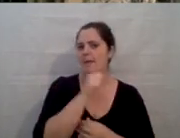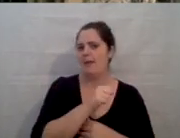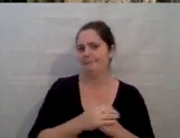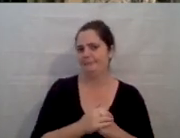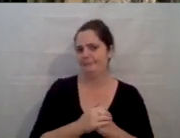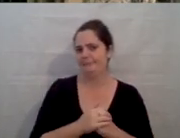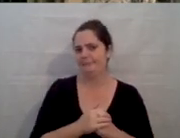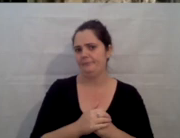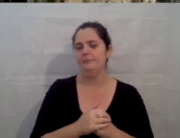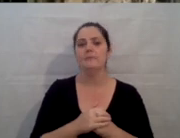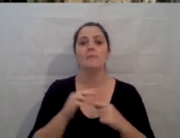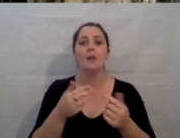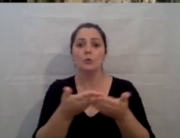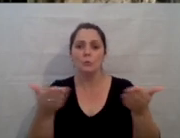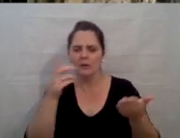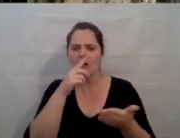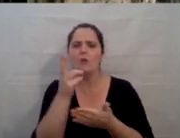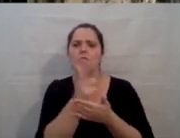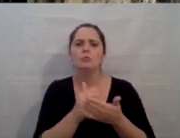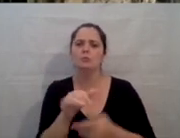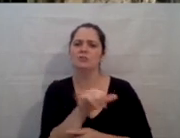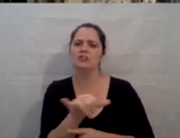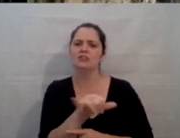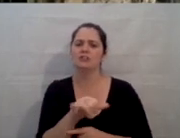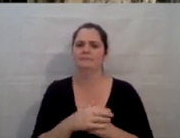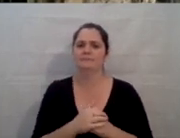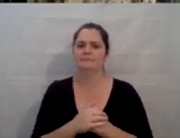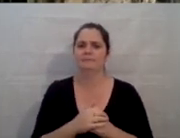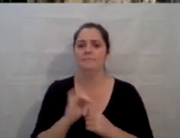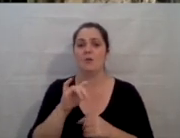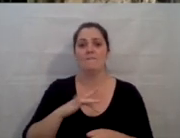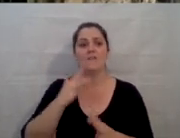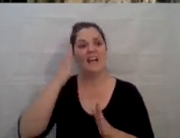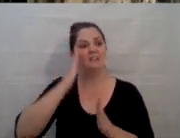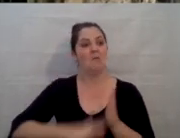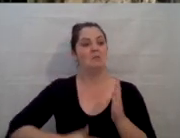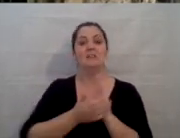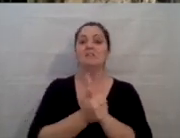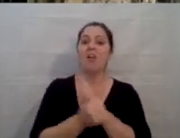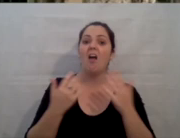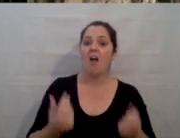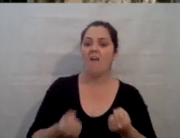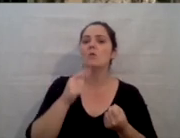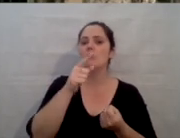you may draw one or the other if you're a little bit more experienced and you're a quicker drawer, draw them both alright but I'll leave that up to you